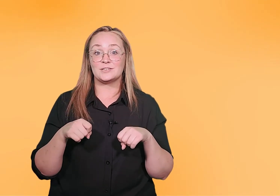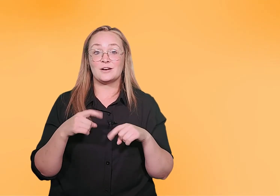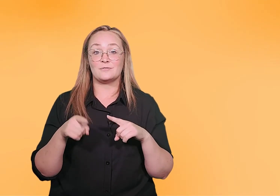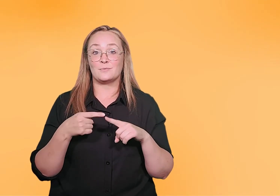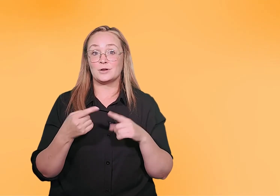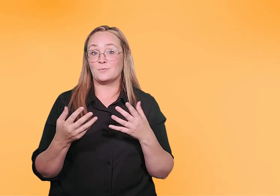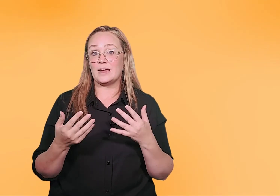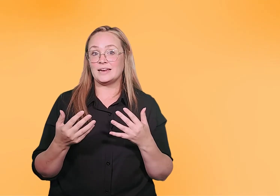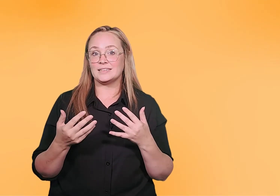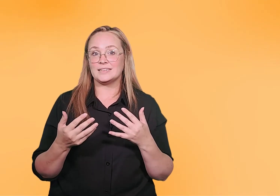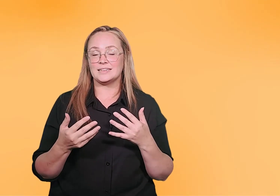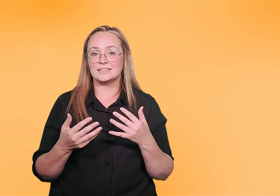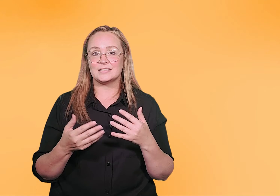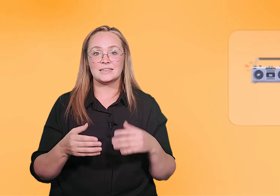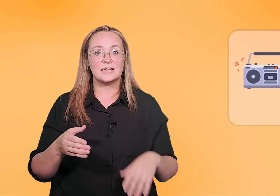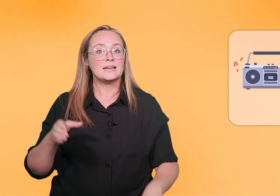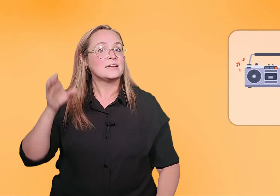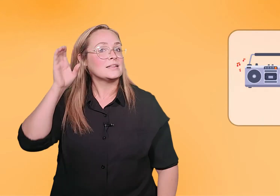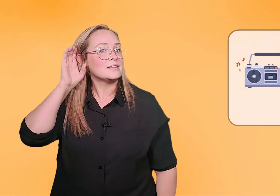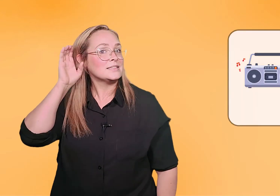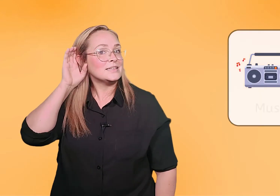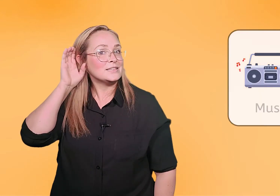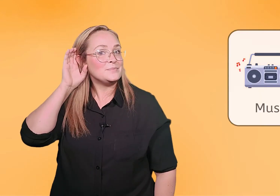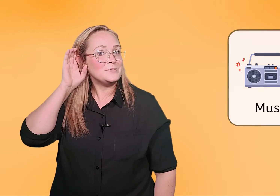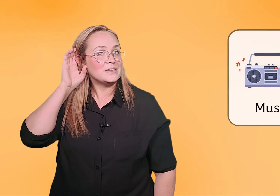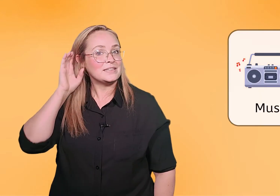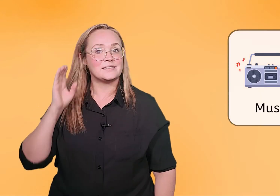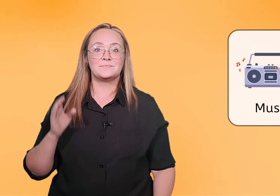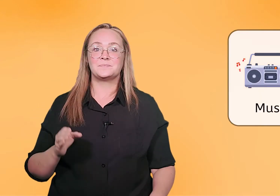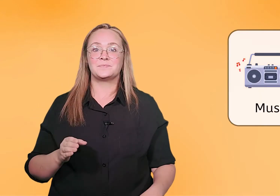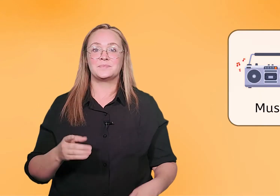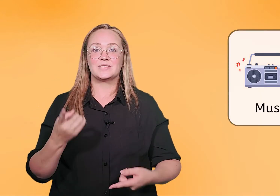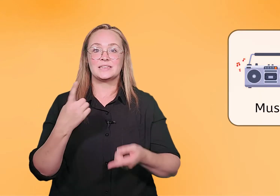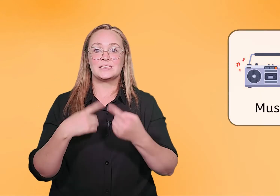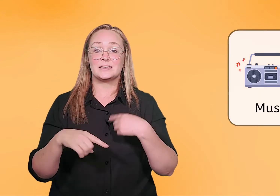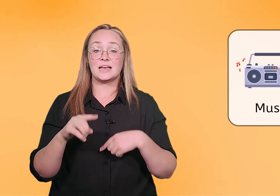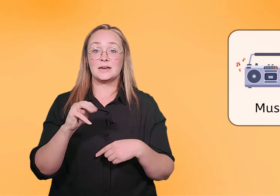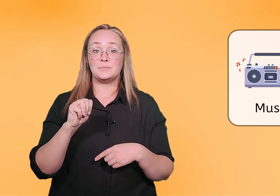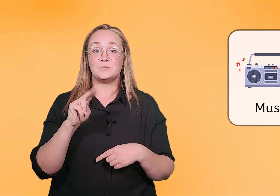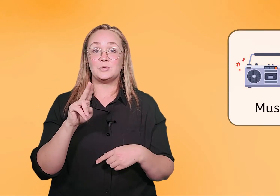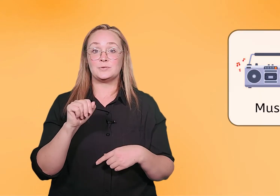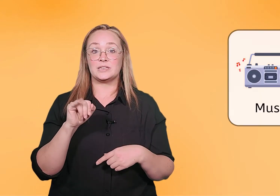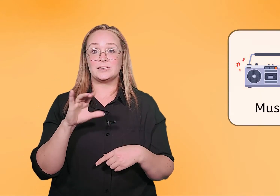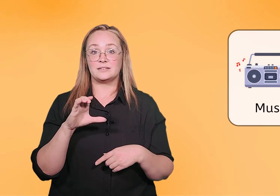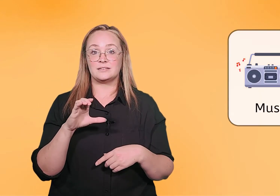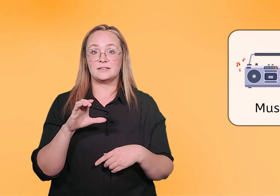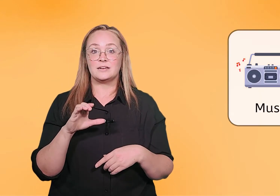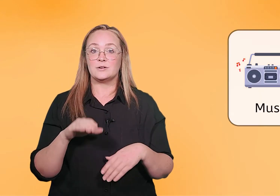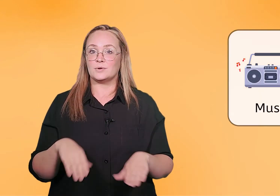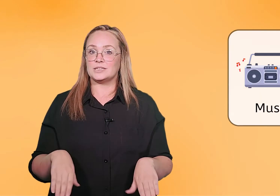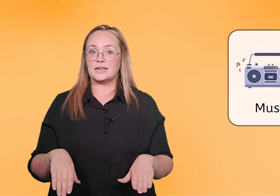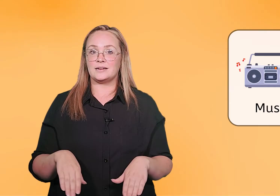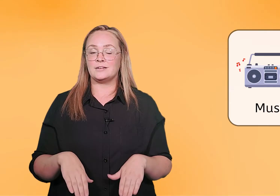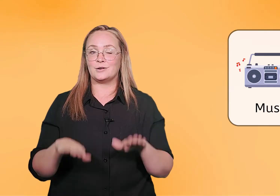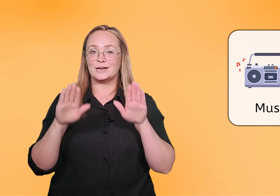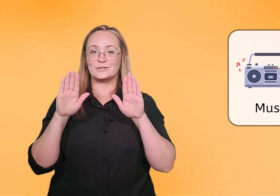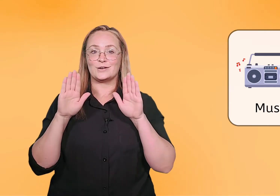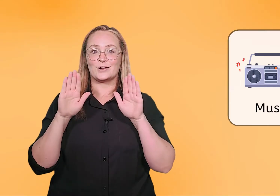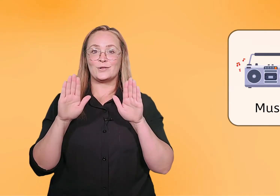yourself while you wait is listening to music. To sign music, once again your hands are in